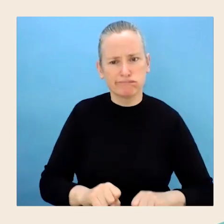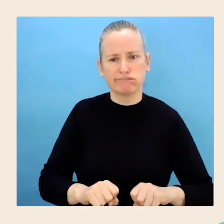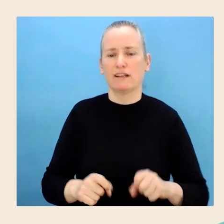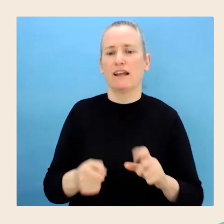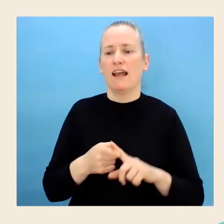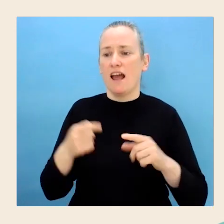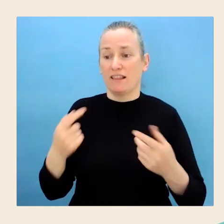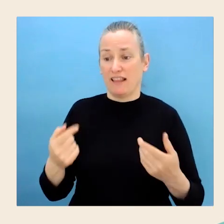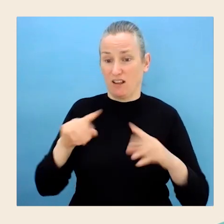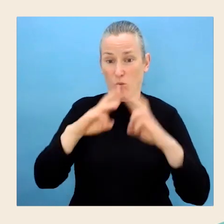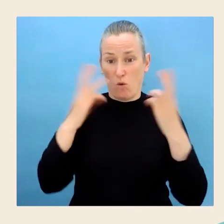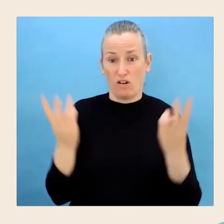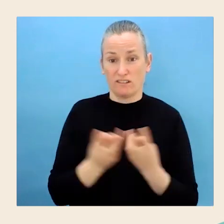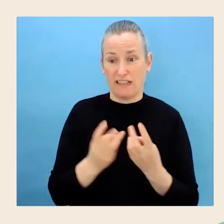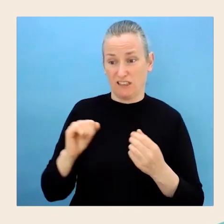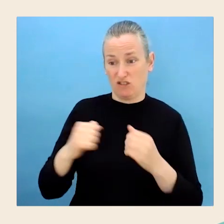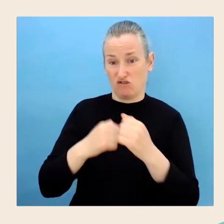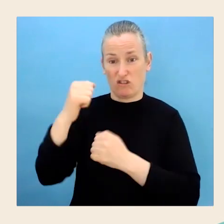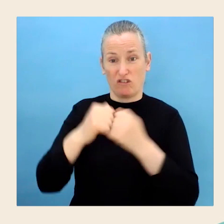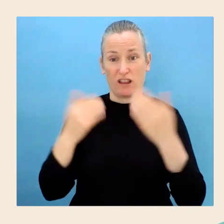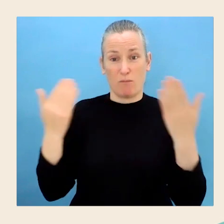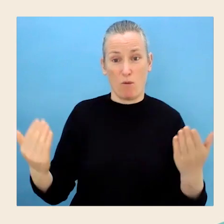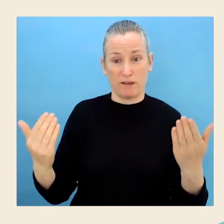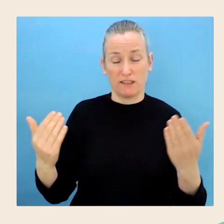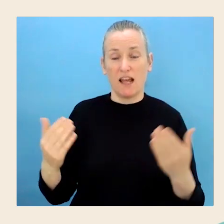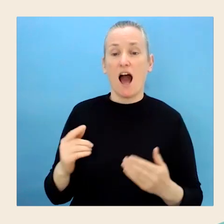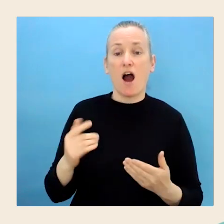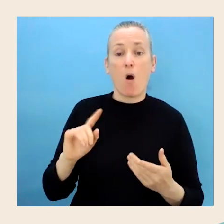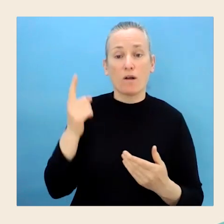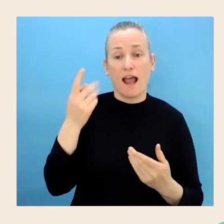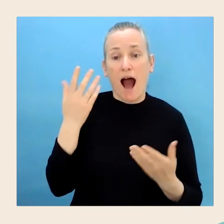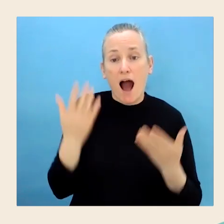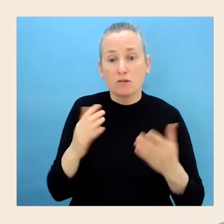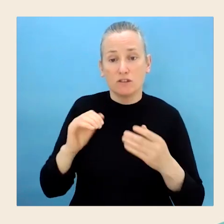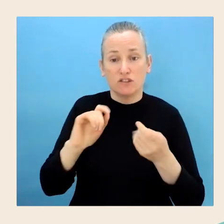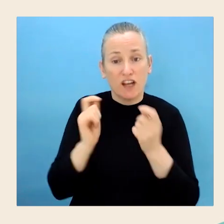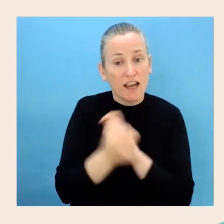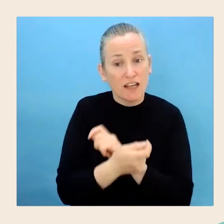And the only way to change it is if we work toward change,